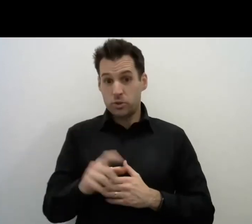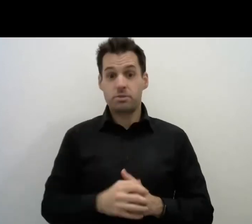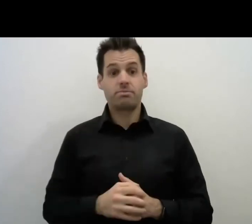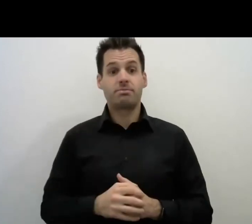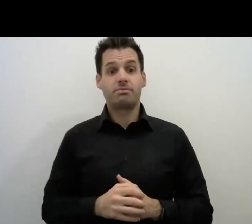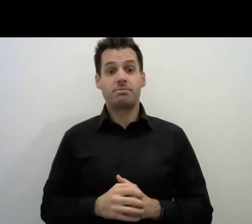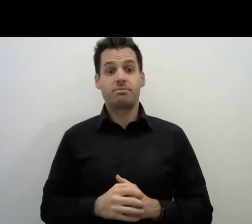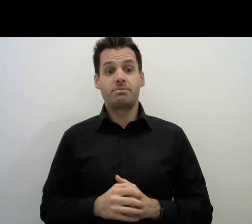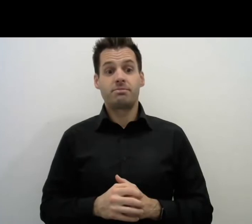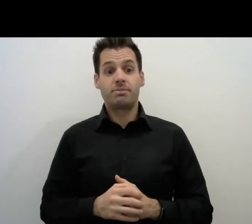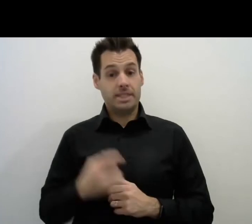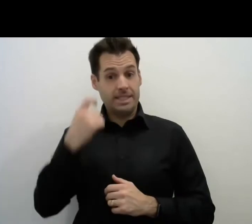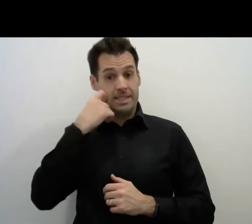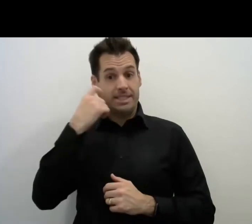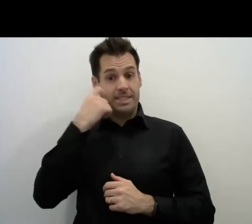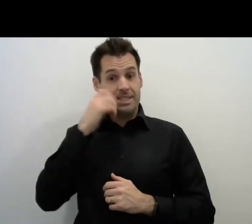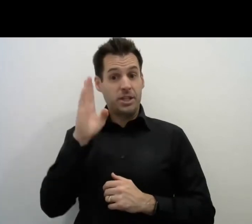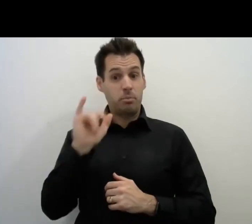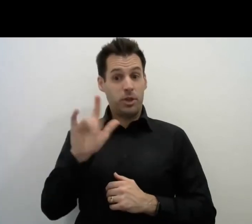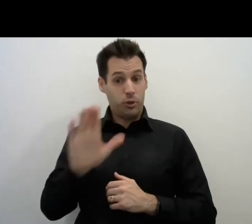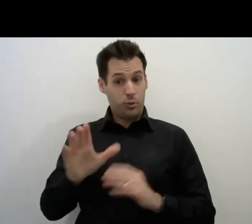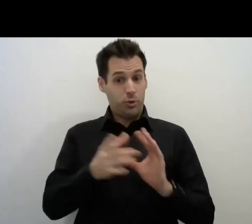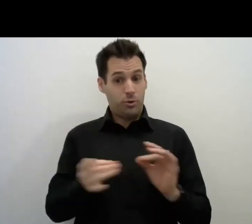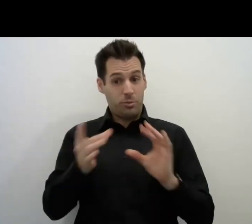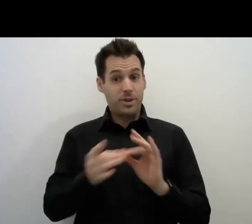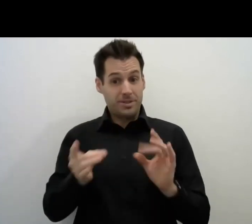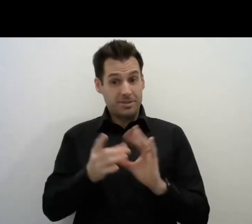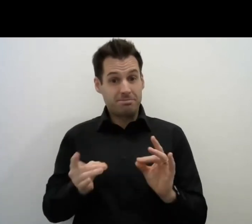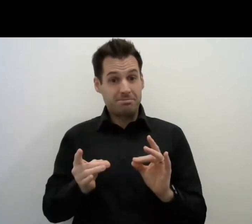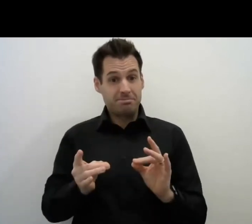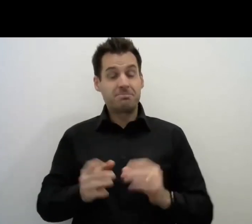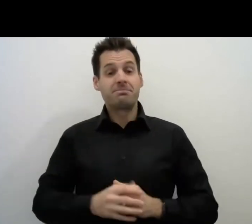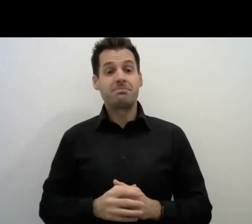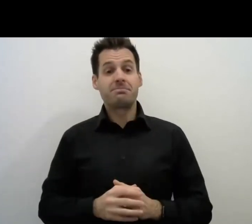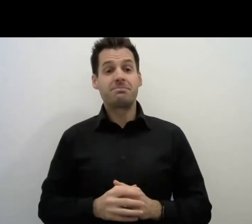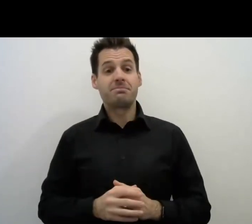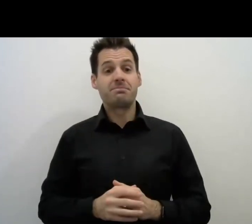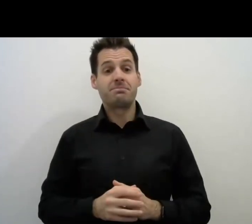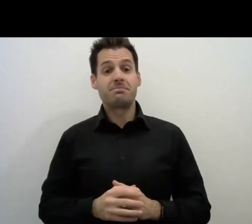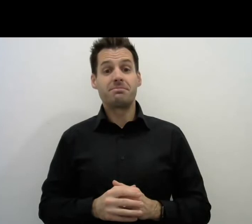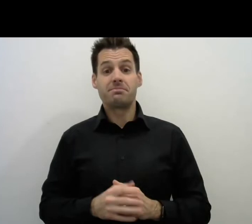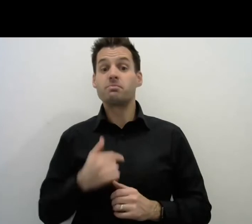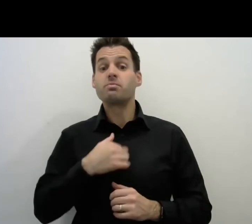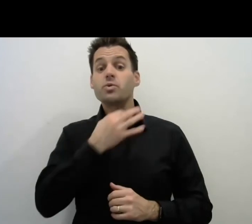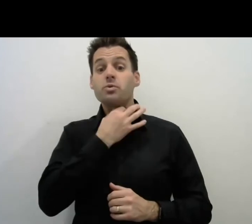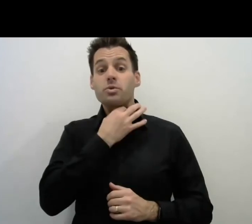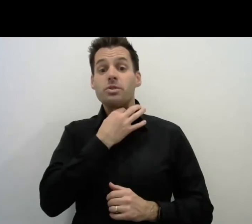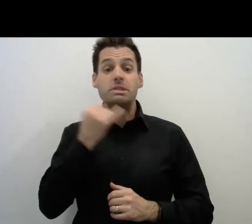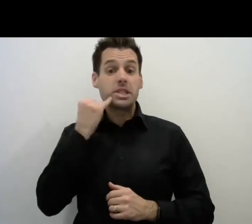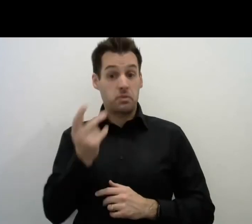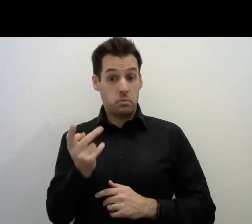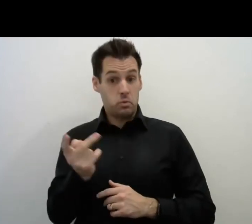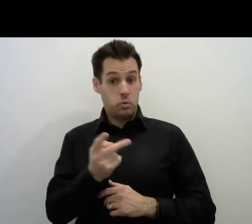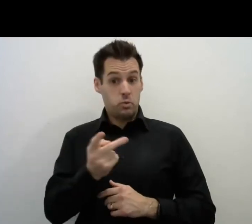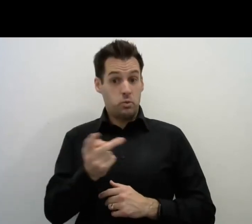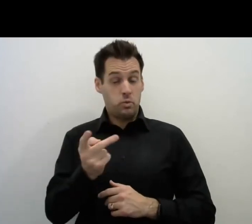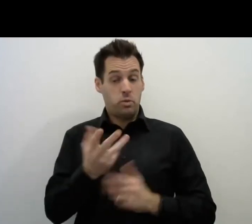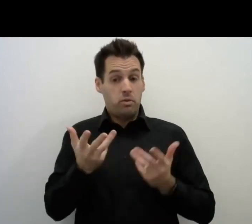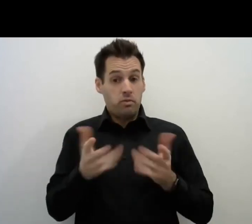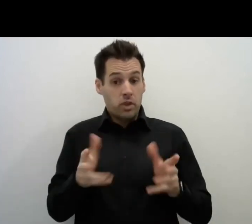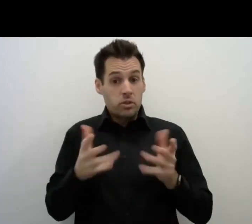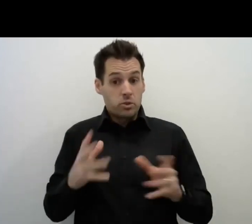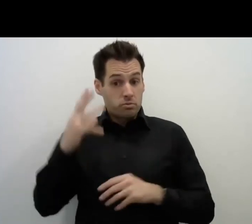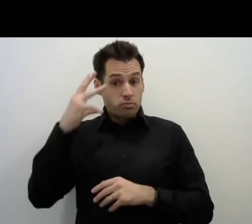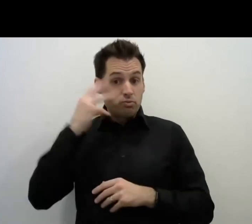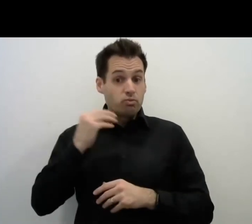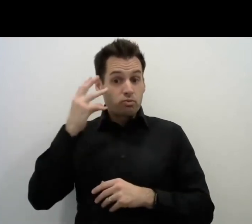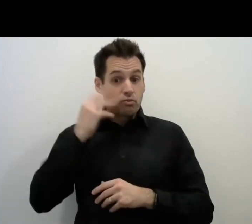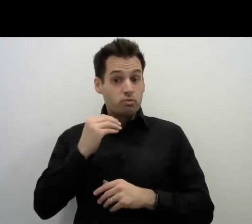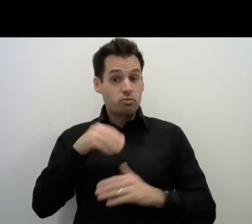from what you just said bill and that is um have either of you experienced uh accessibility issues